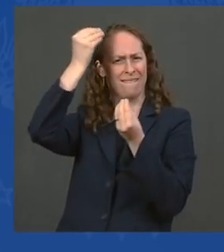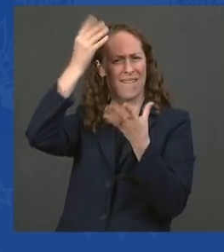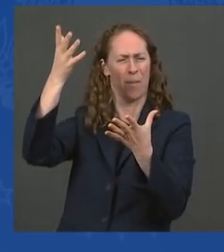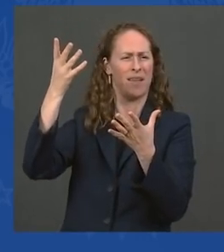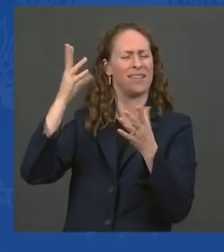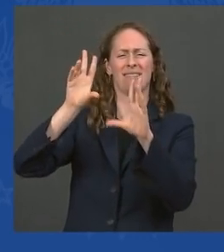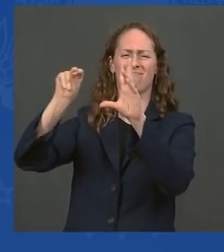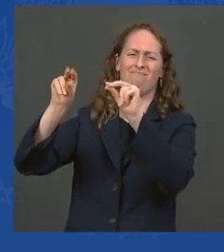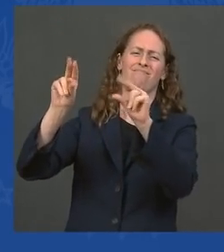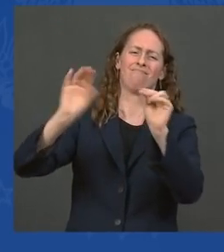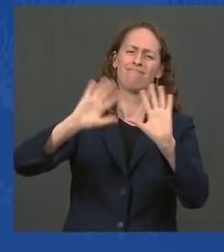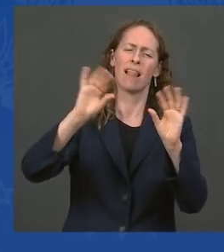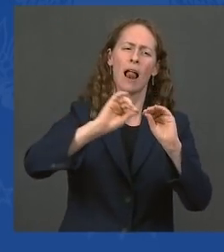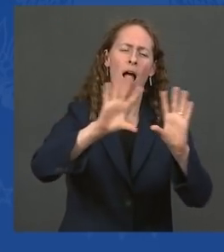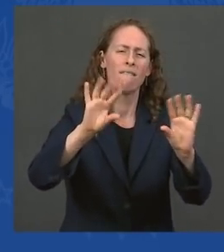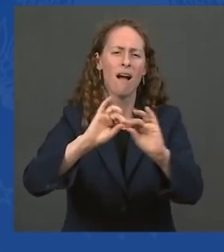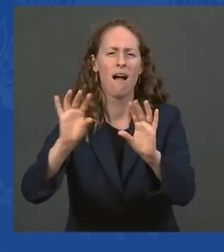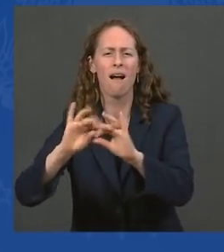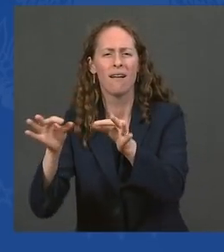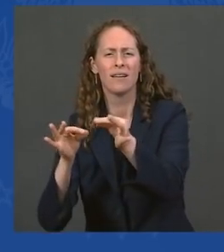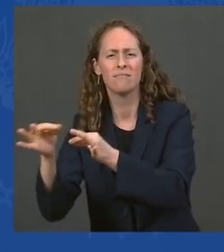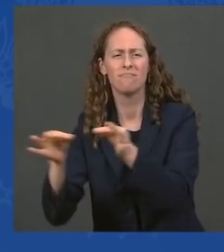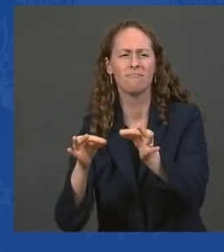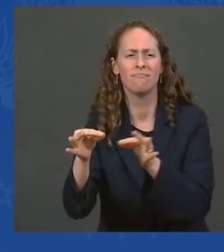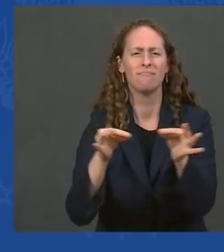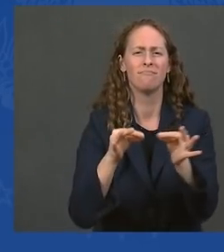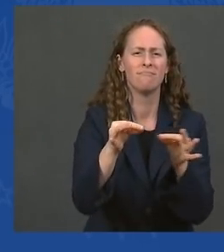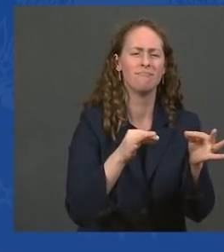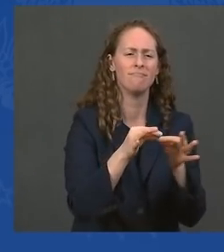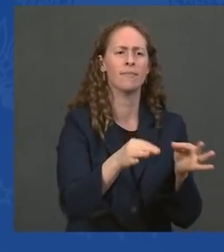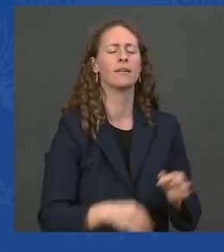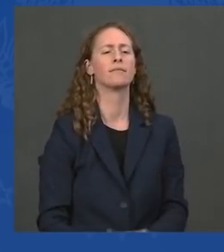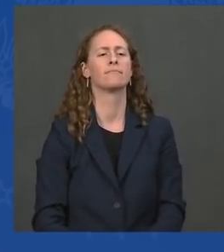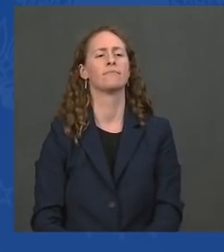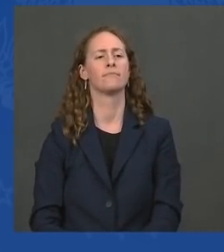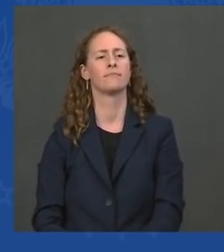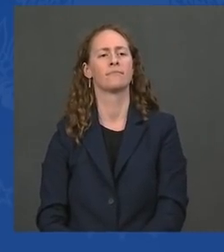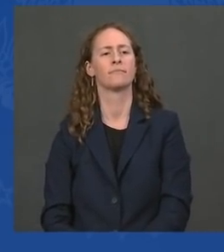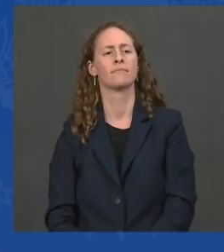All of these efforts are going to help us continue moving the dial to eliminate this disease.